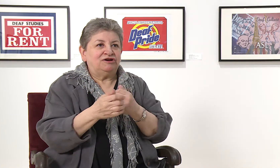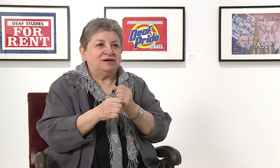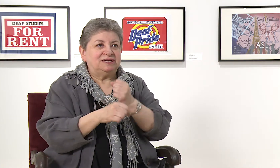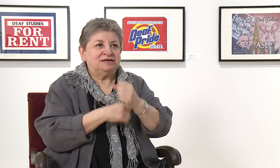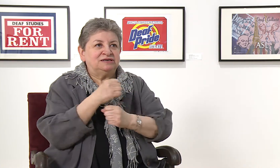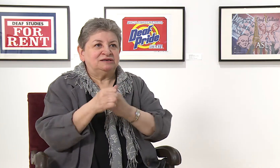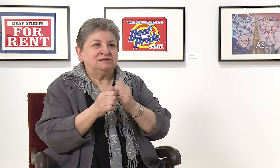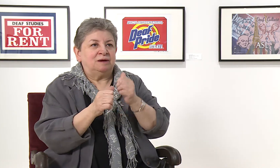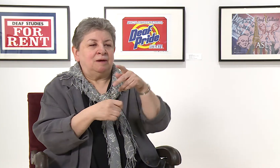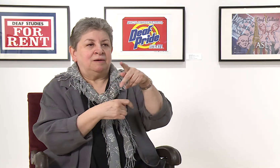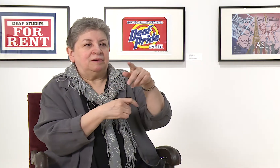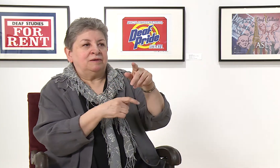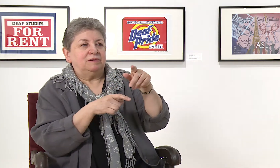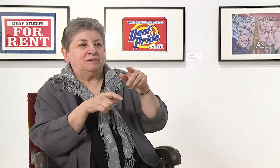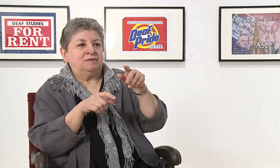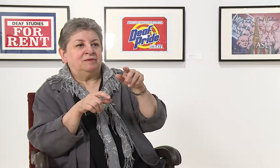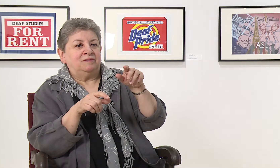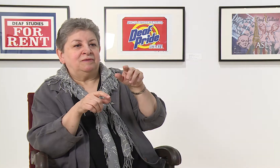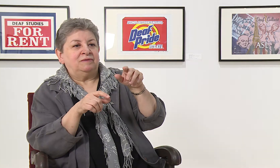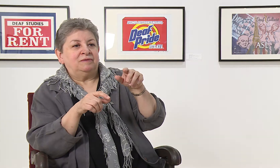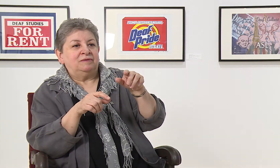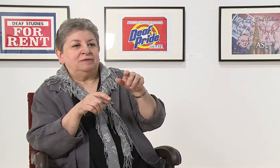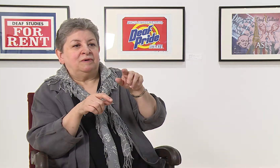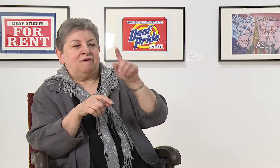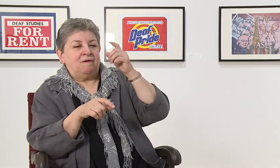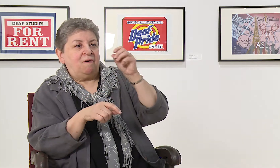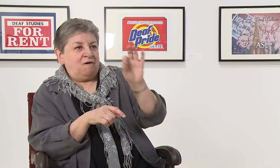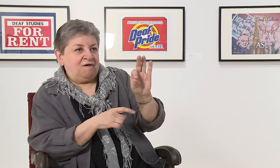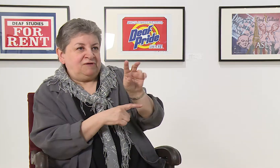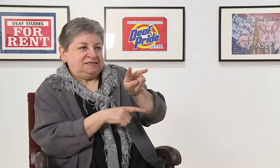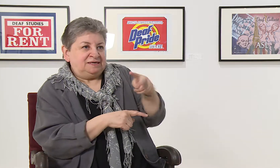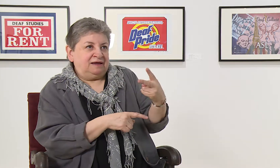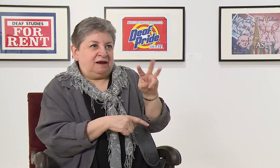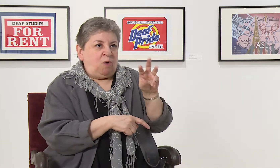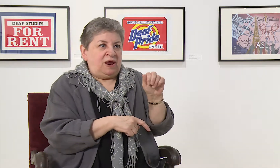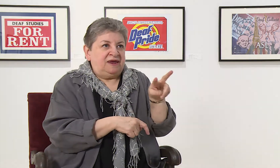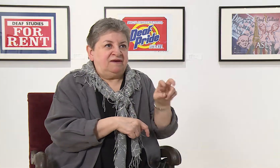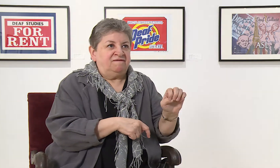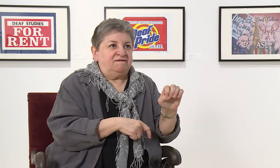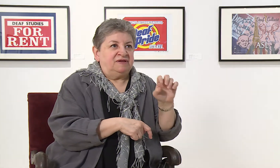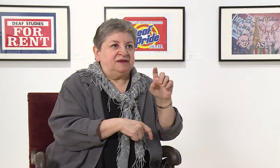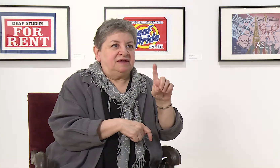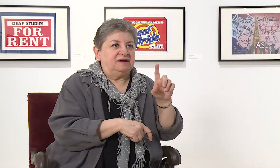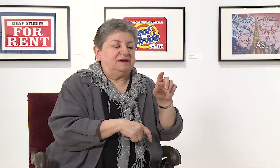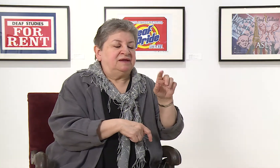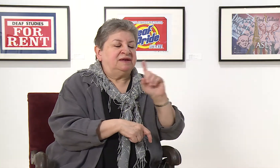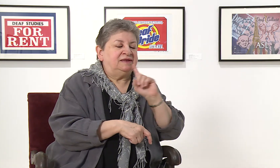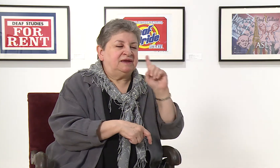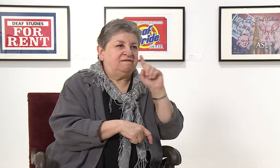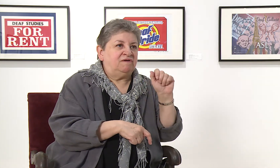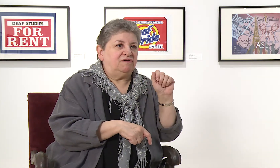The work that I did then I would call part of the early part of the second wave